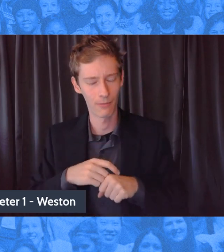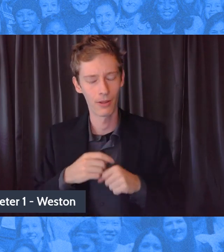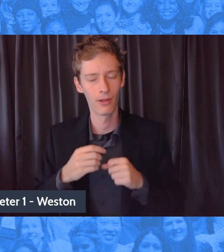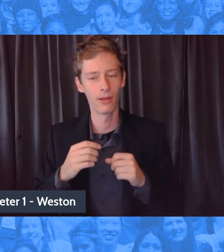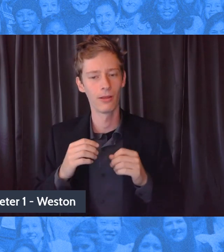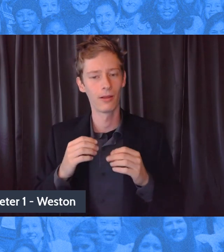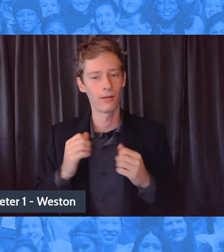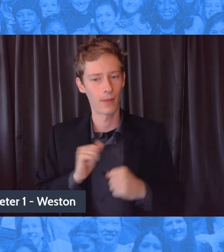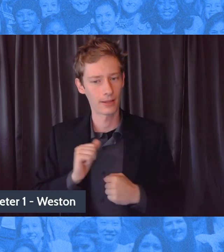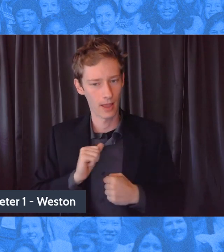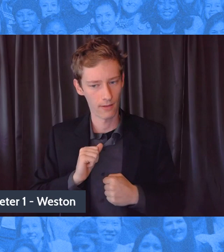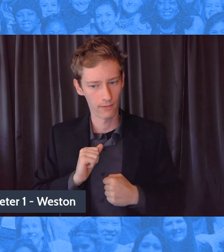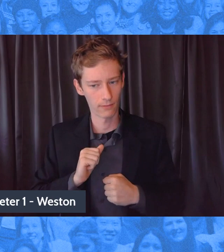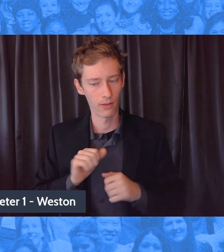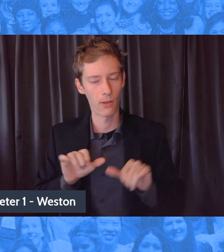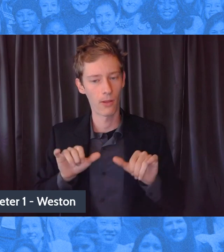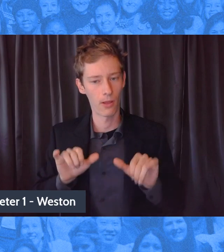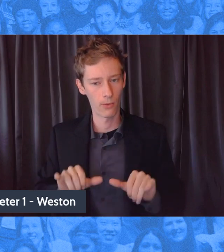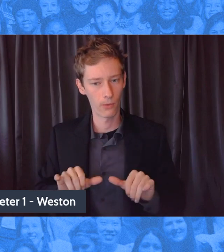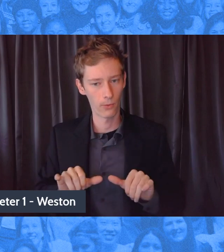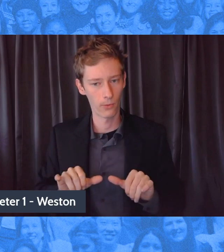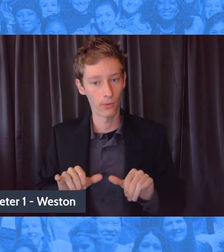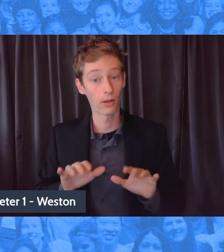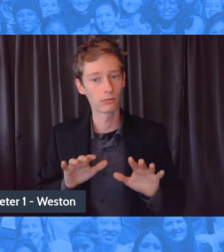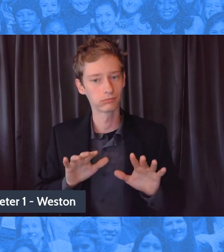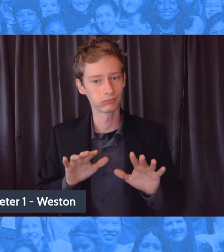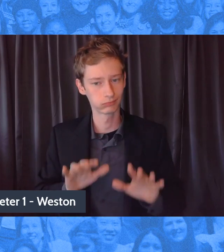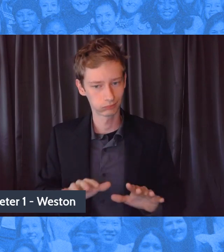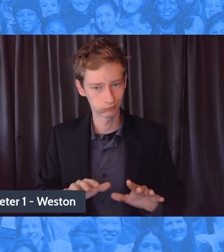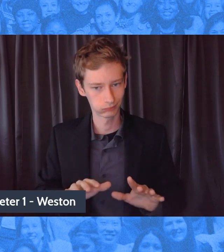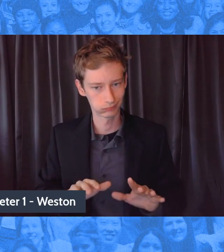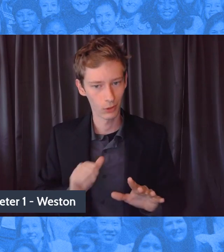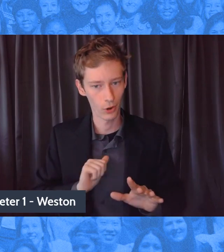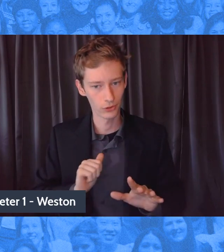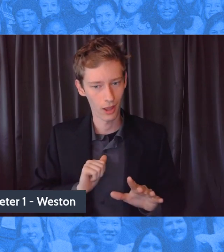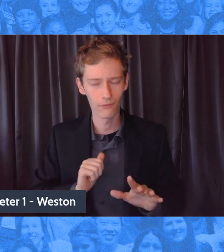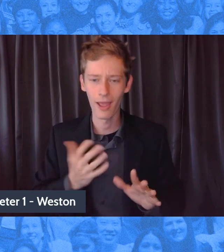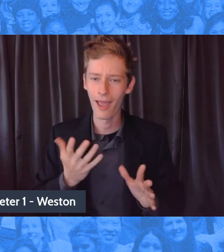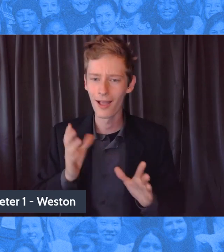we have to take time to be calm and to sometimes explore hobbies outside of our work.